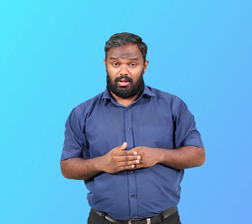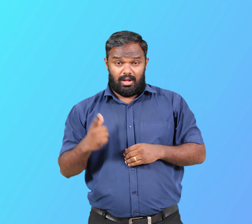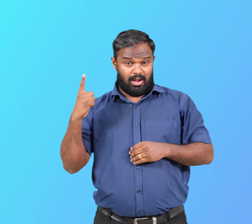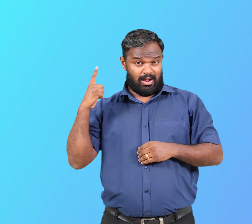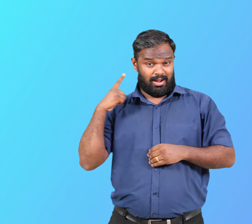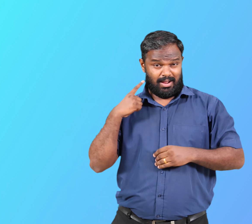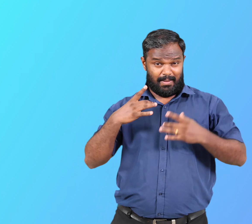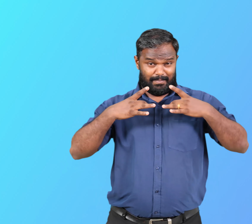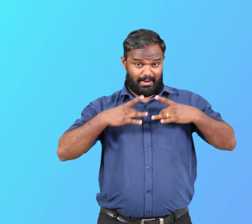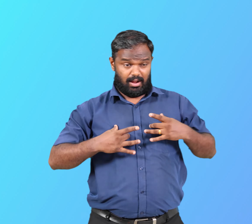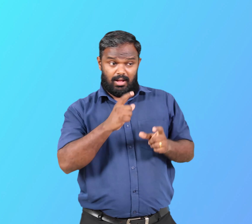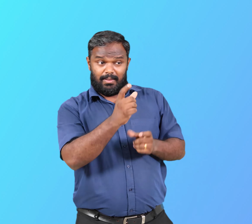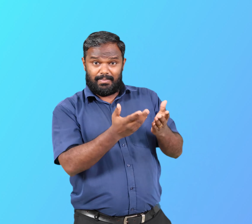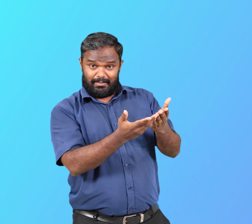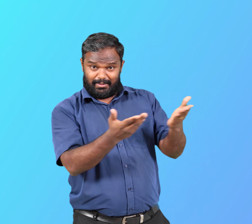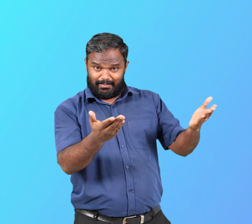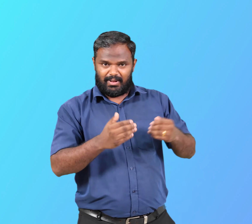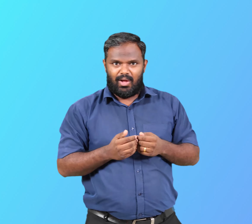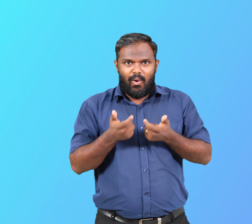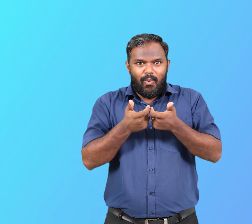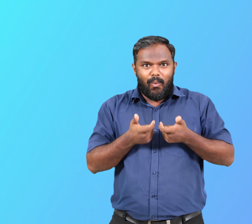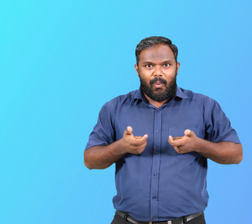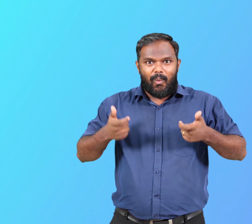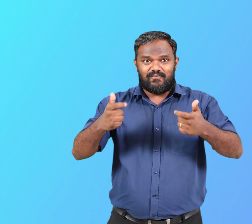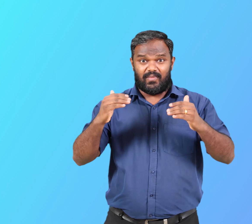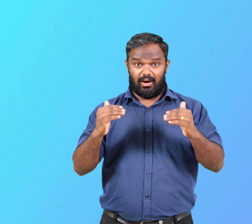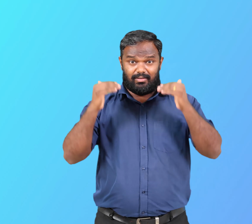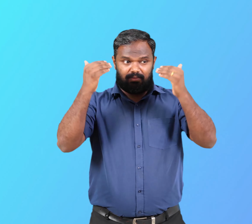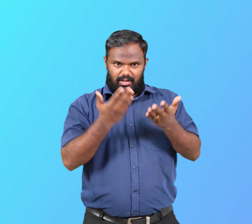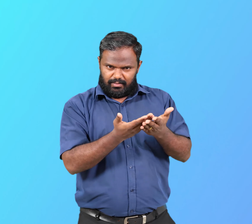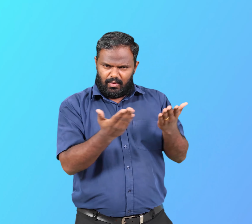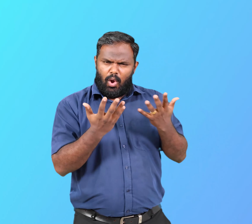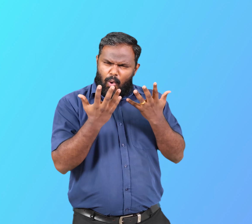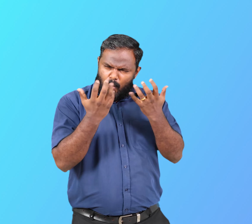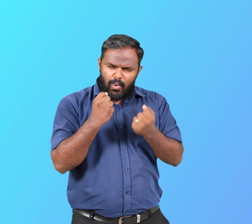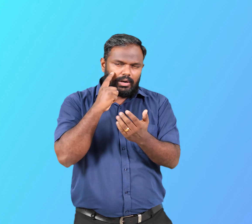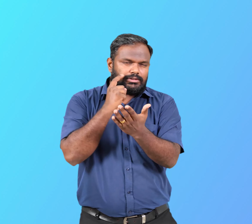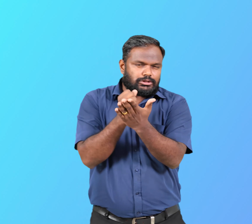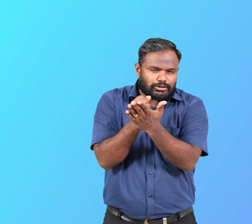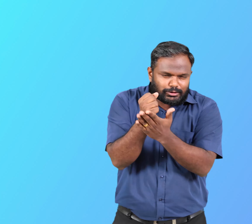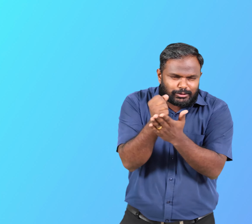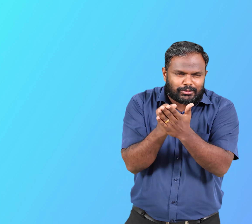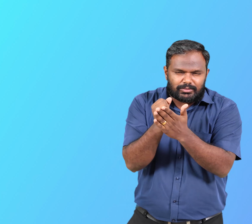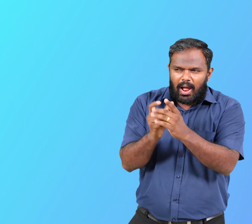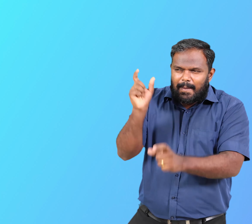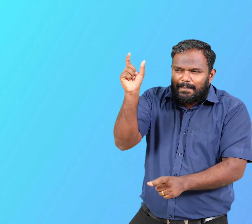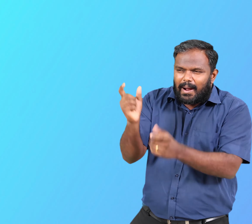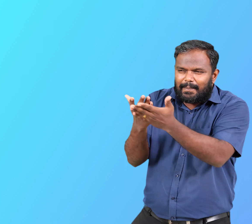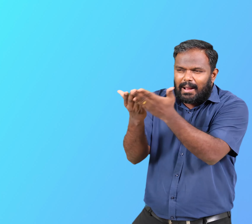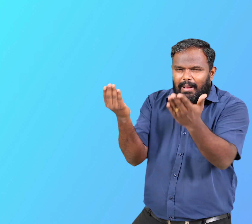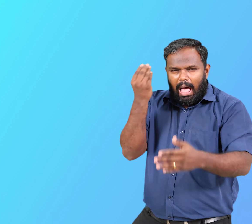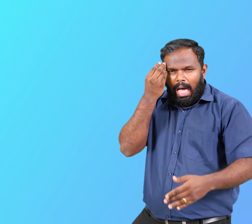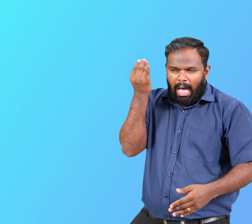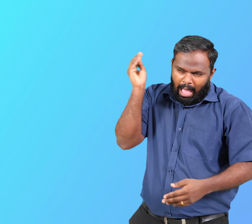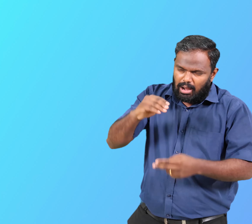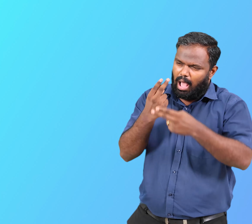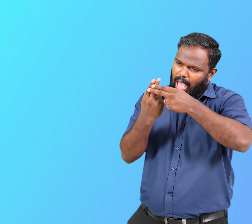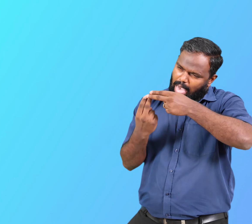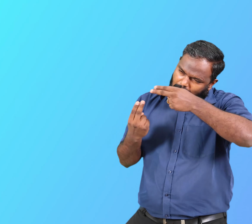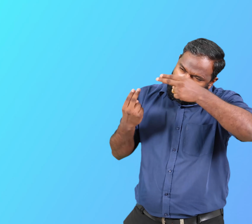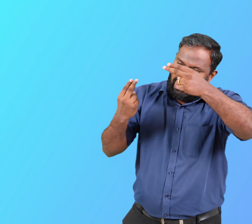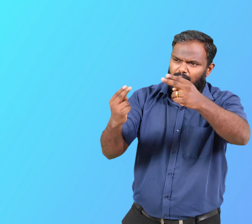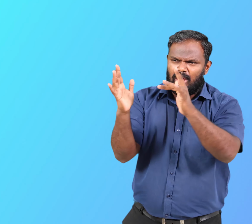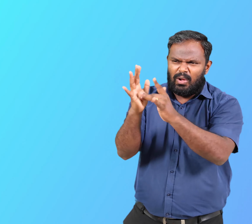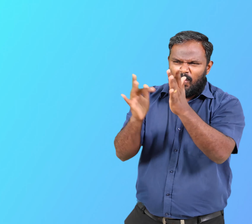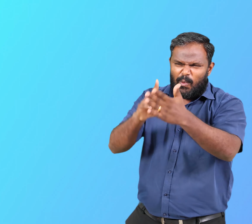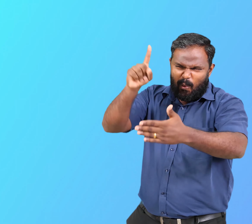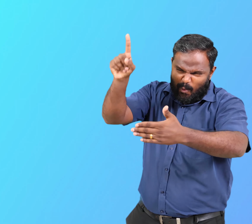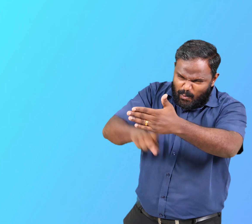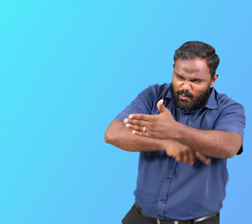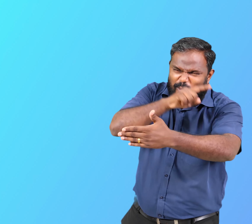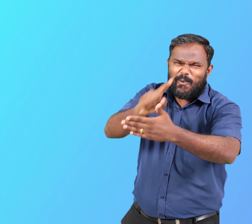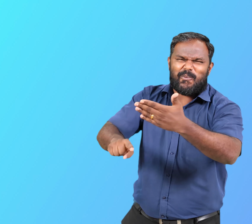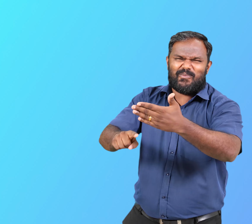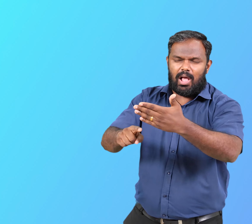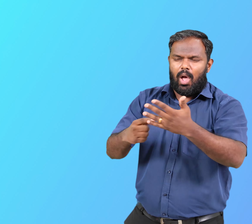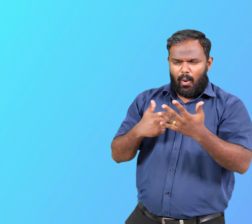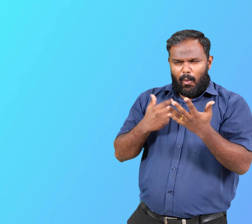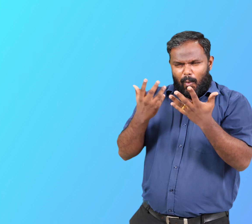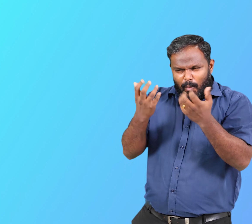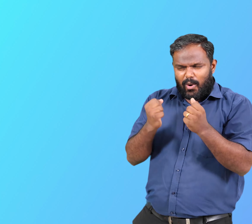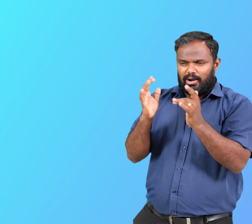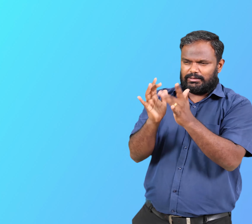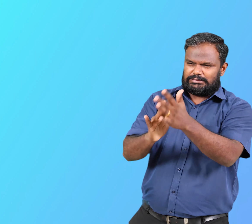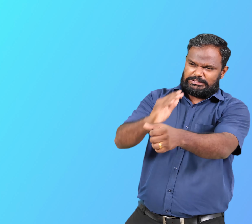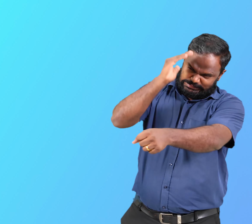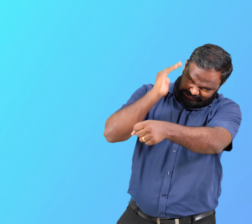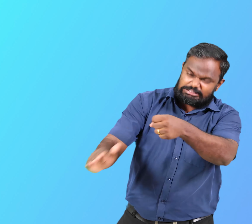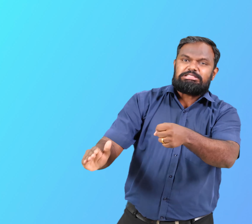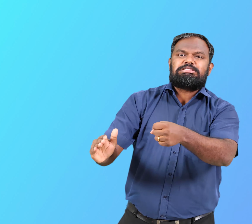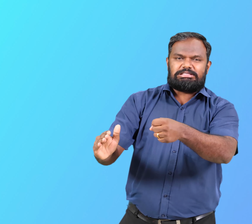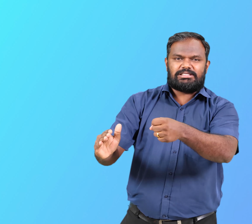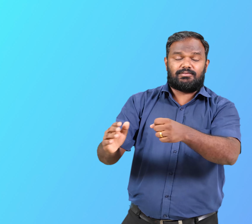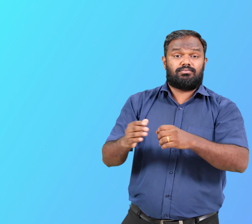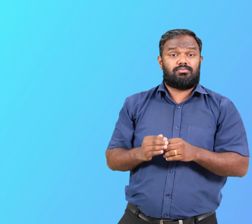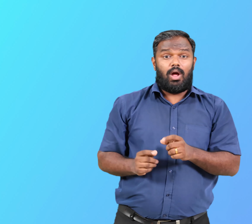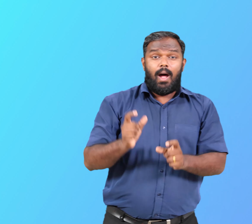The leading priests and the high council tried to find something against Jesus so that they could kill him. They tried to find people to lie and say that Jesus had done wrong.